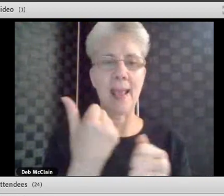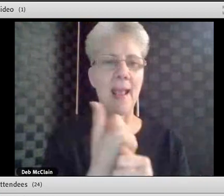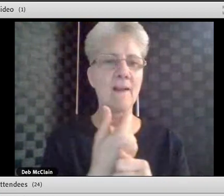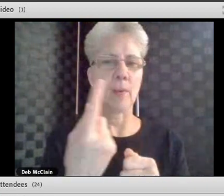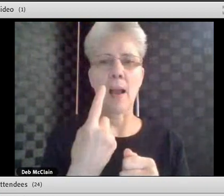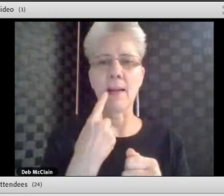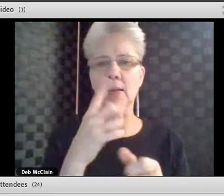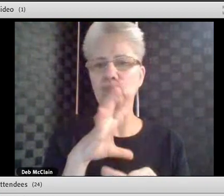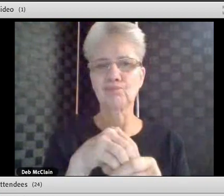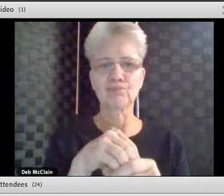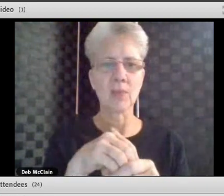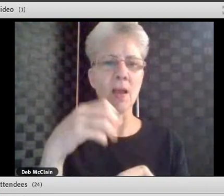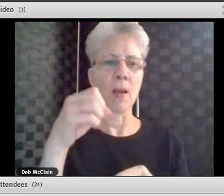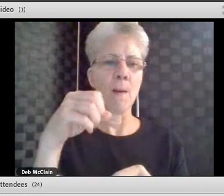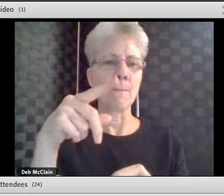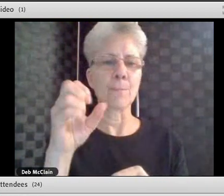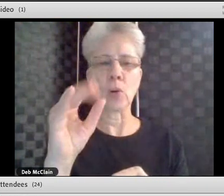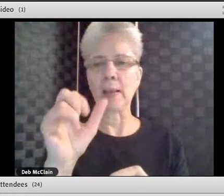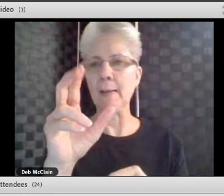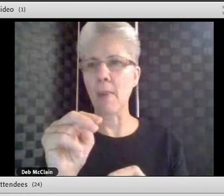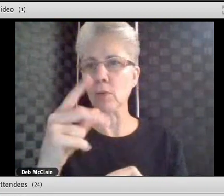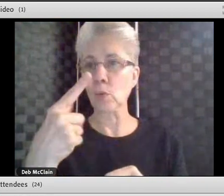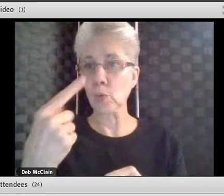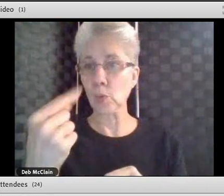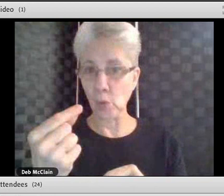making a little bit more mainstream with Pokémon GO,